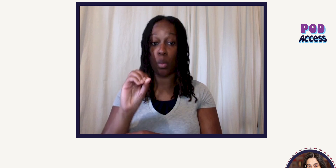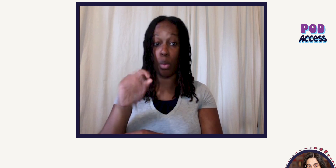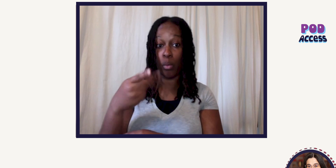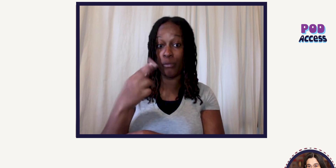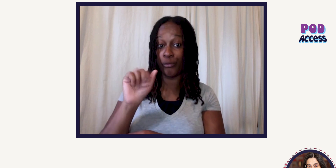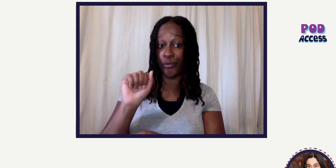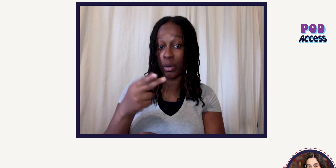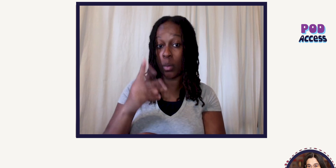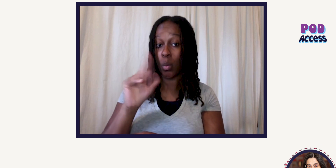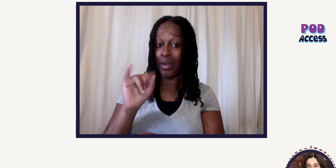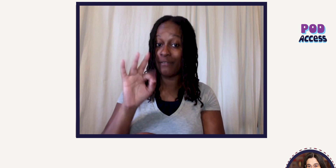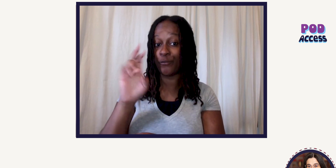Oprah Winfrey is coming on the pod!